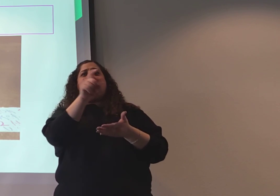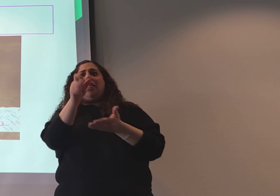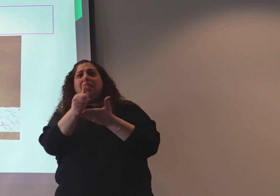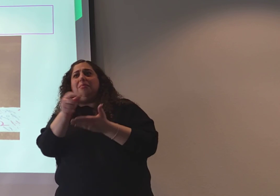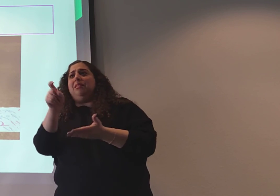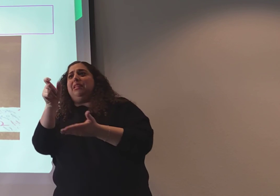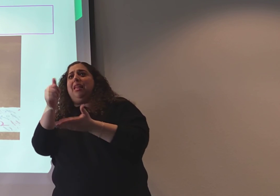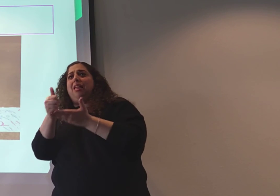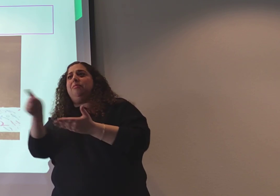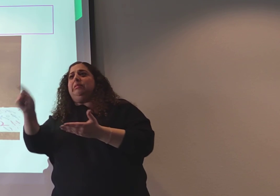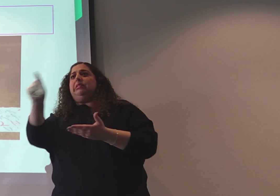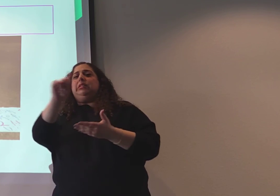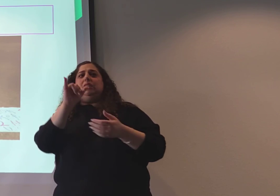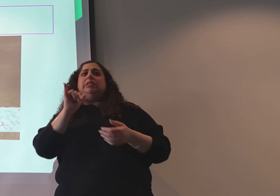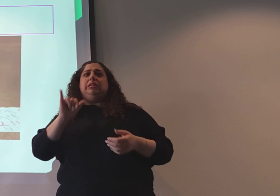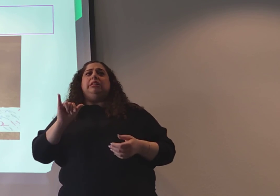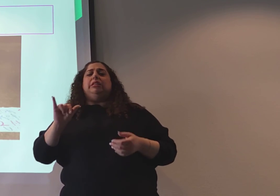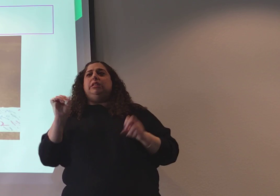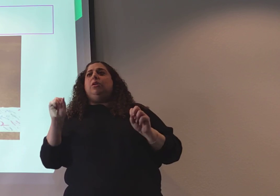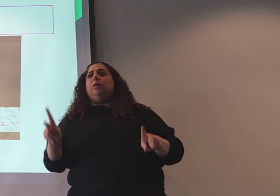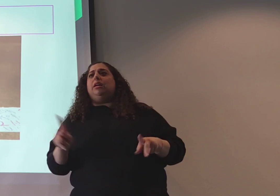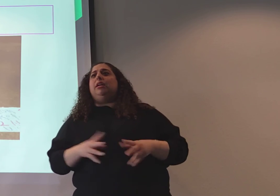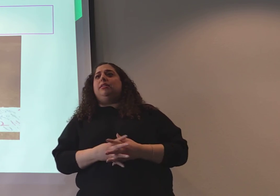The question was, how do you report a potential scammer?